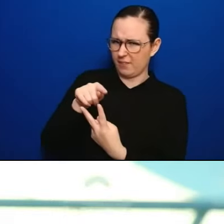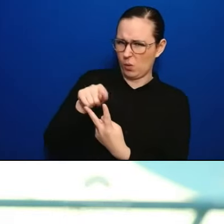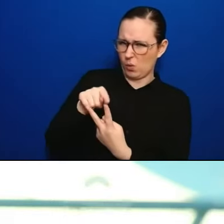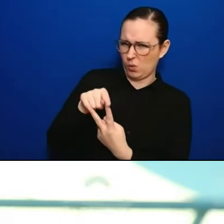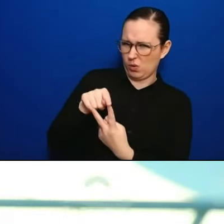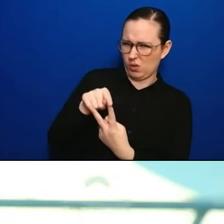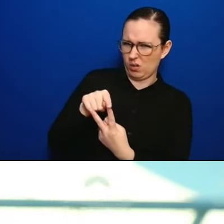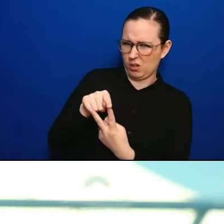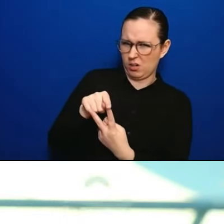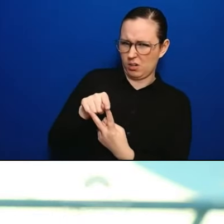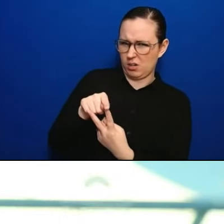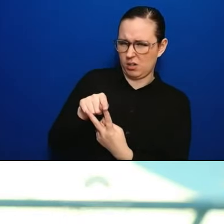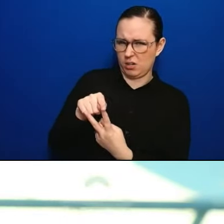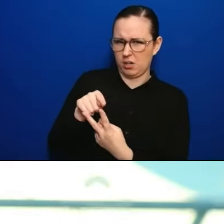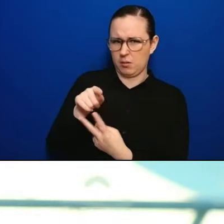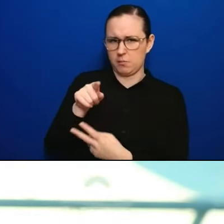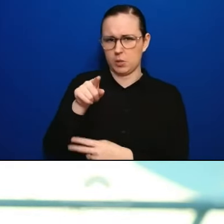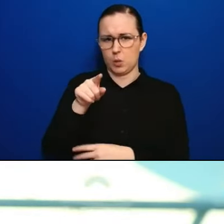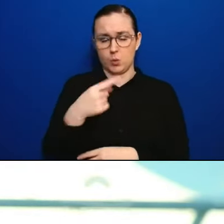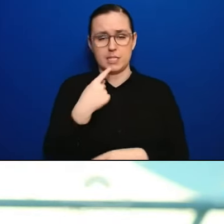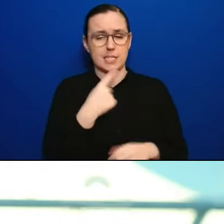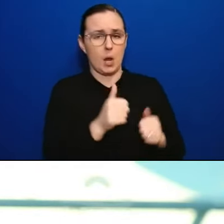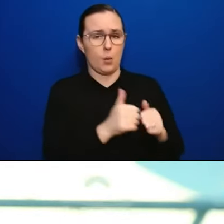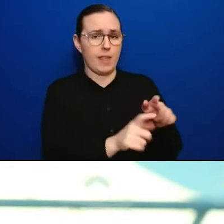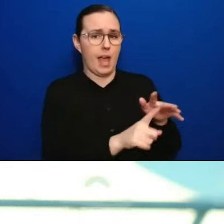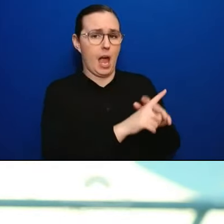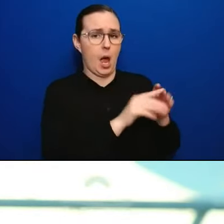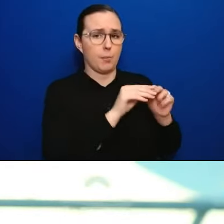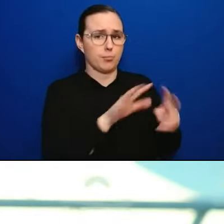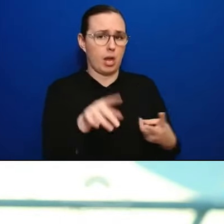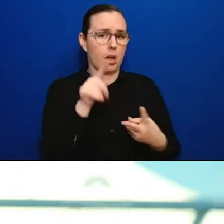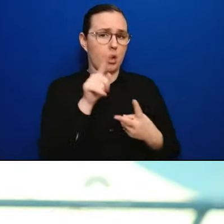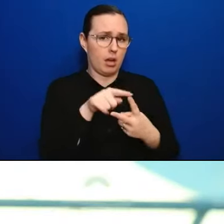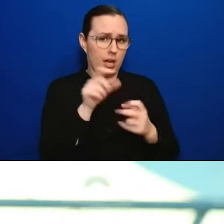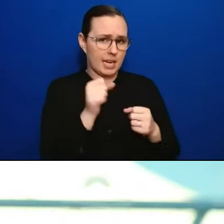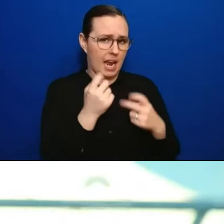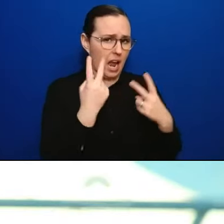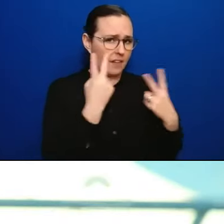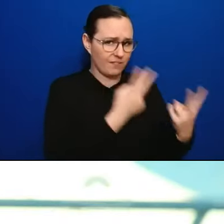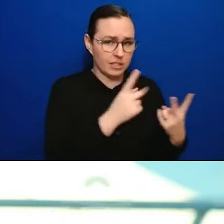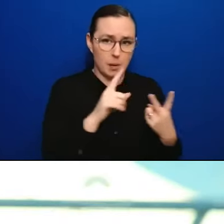is actually an essential visitor you have said today during an outbreak under the